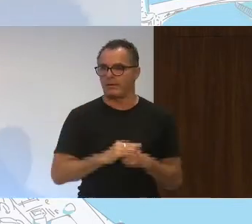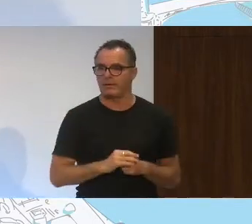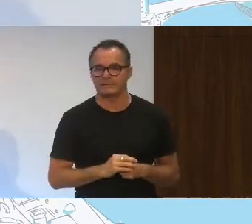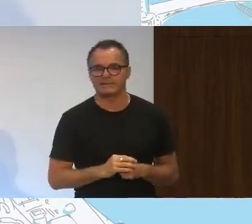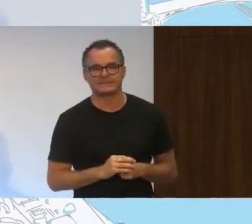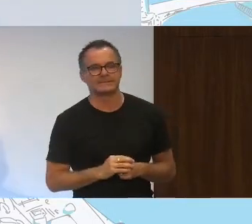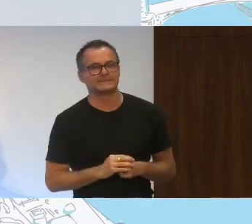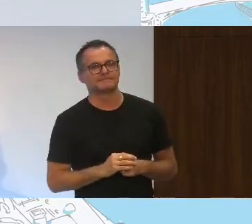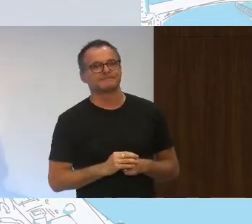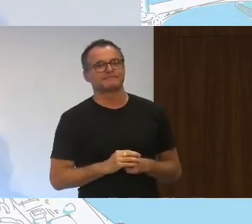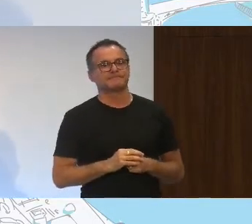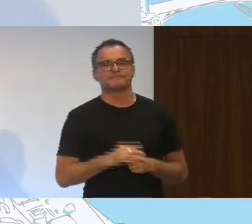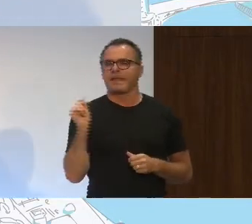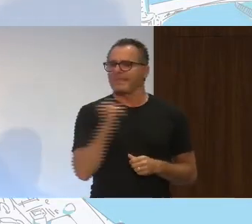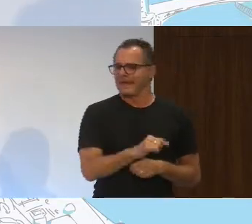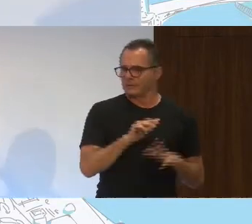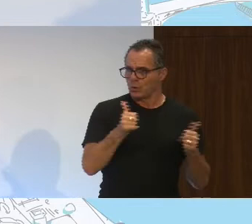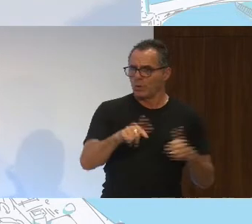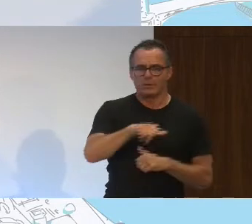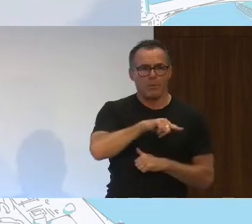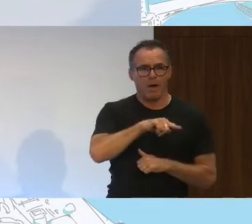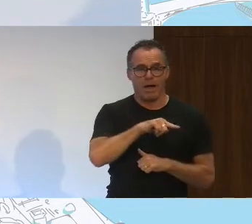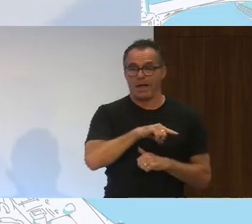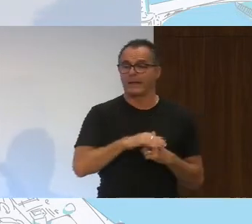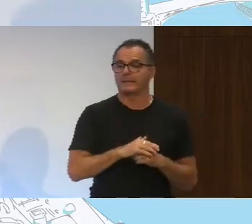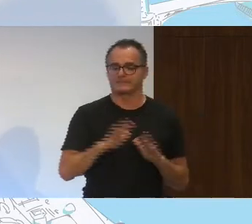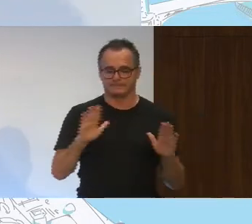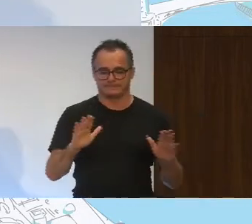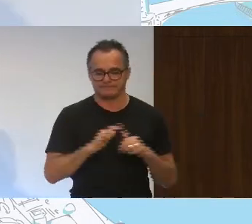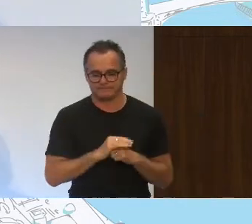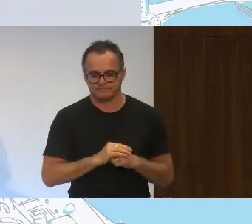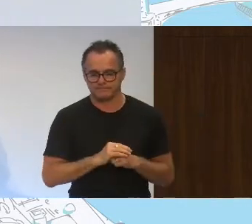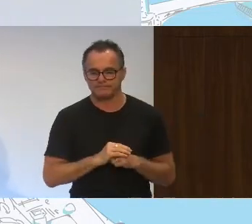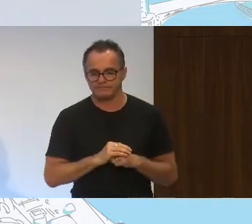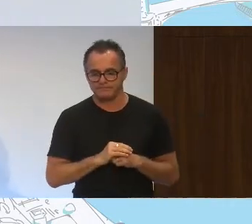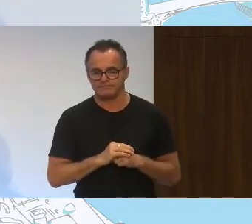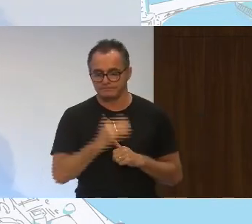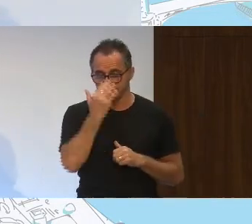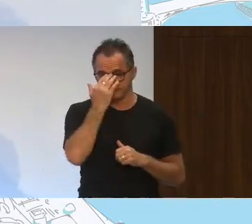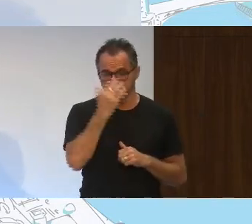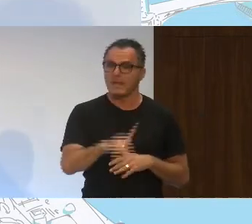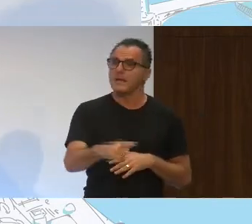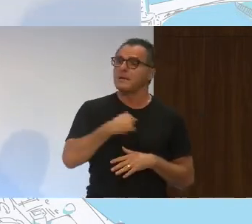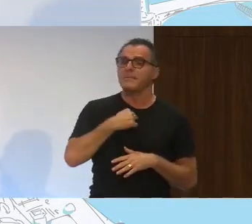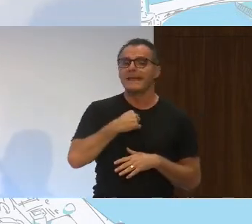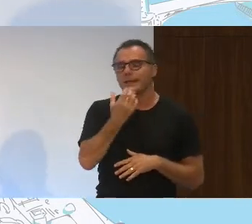Now, the good thing about it is also that whilst I front it because as you know, as I'm sure you can see, I'm a very shy and retiring person